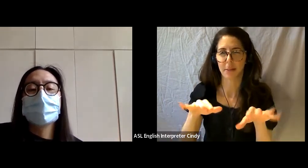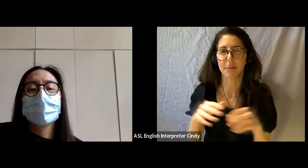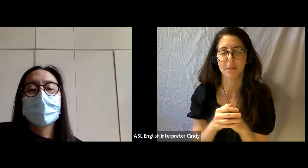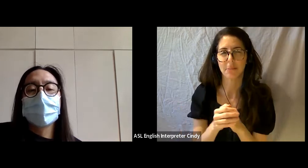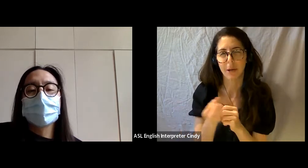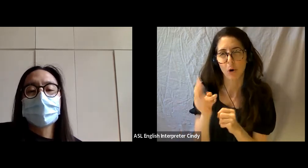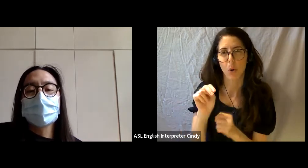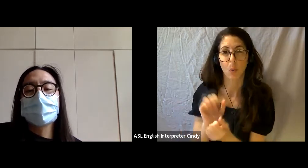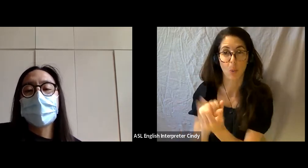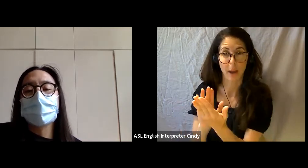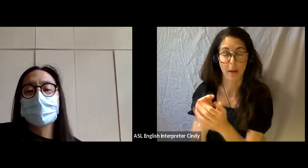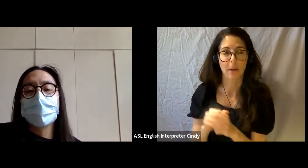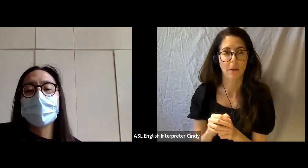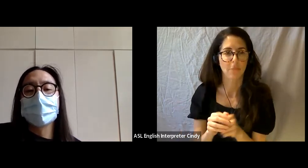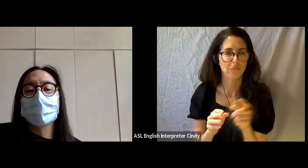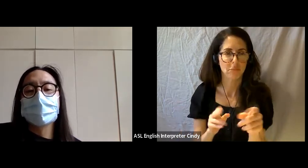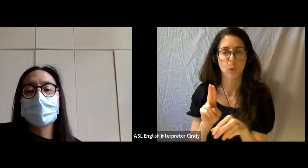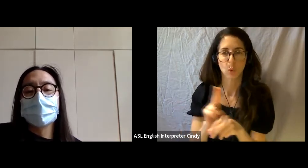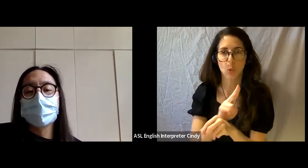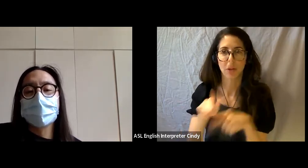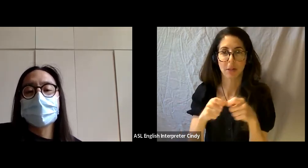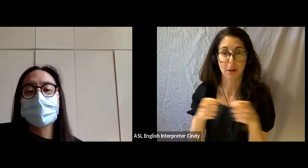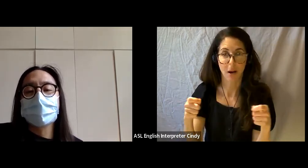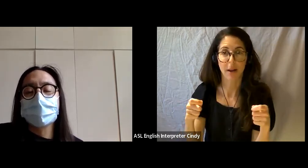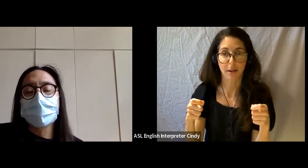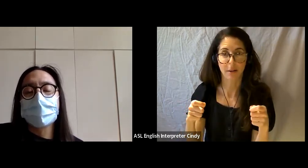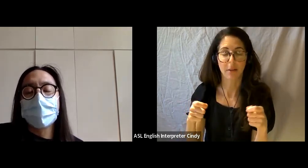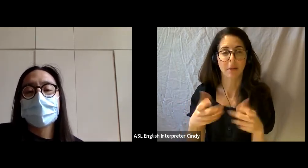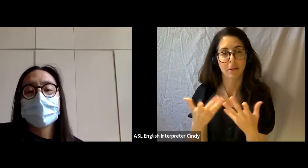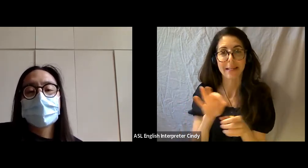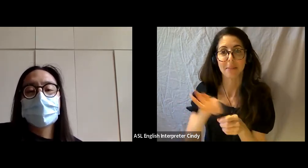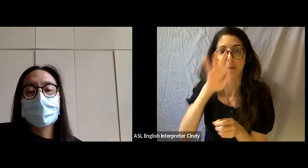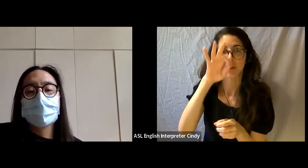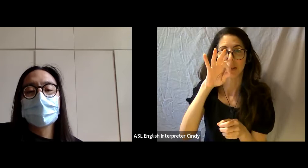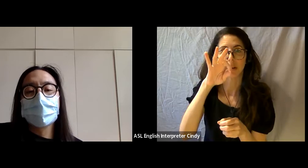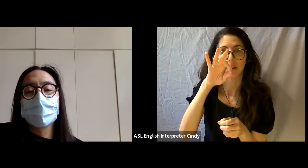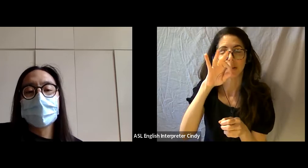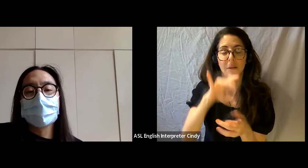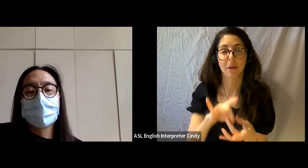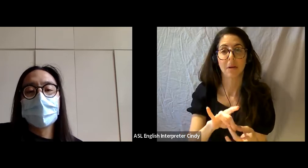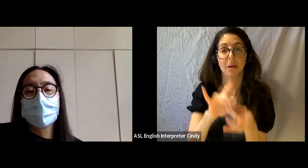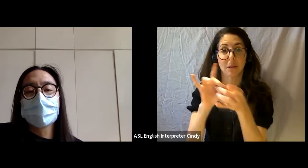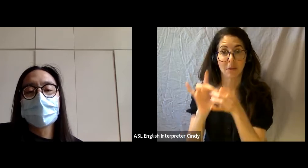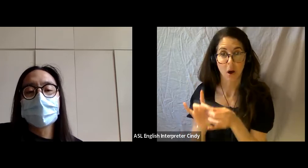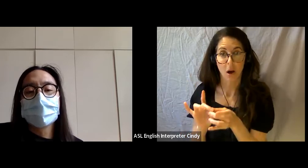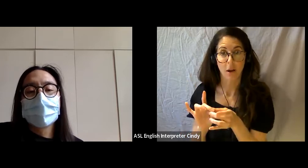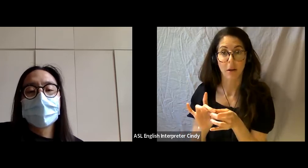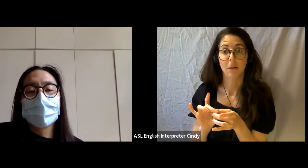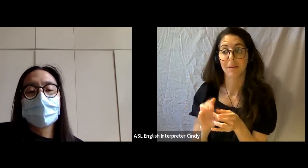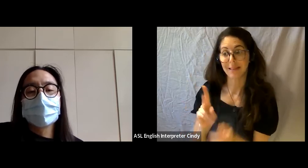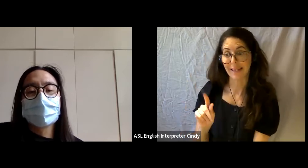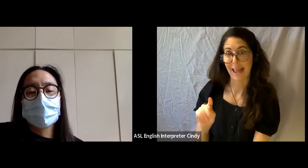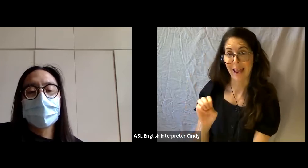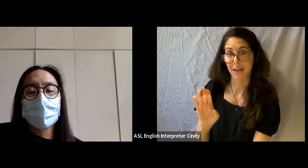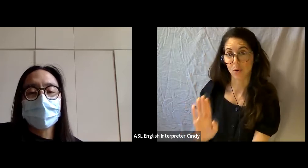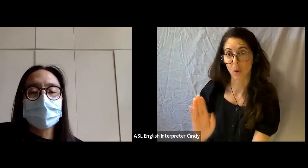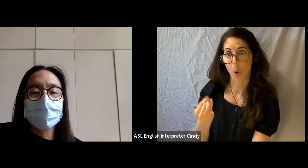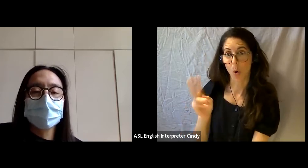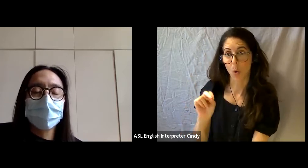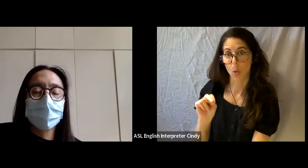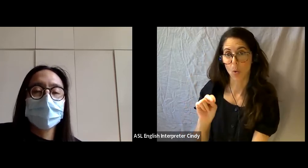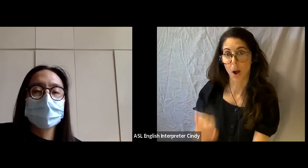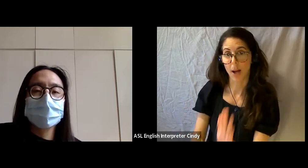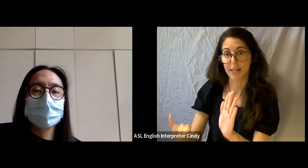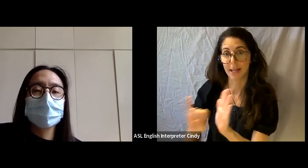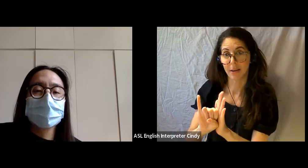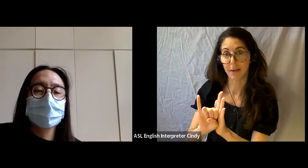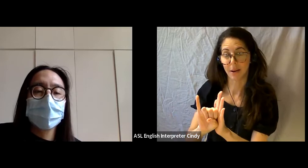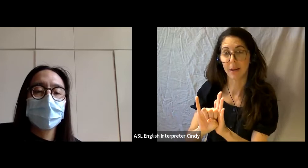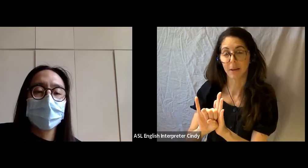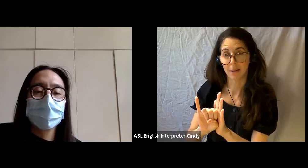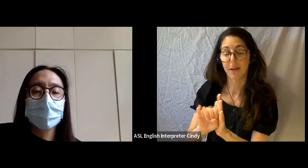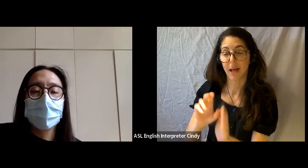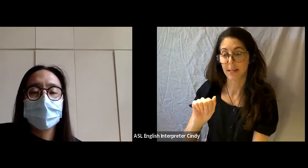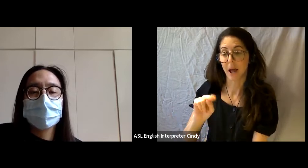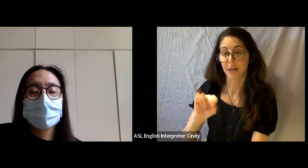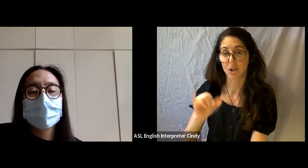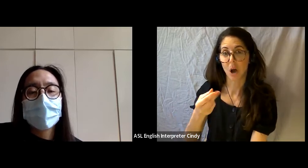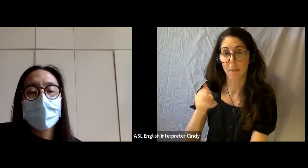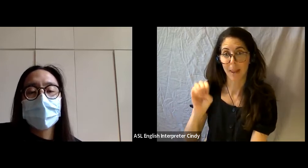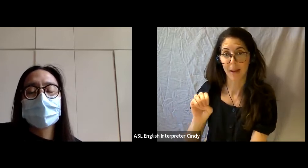using this tobacco tie to spiritually tie back to her own identity as an Anishinaabe artist